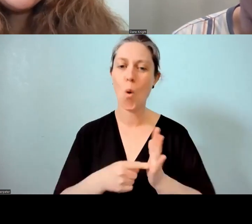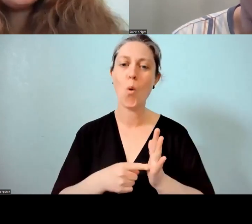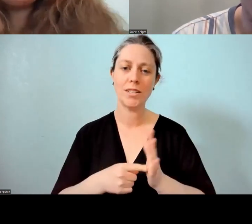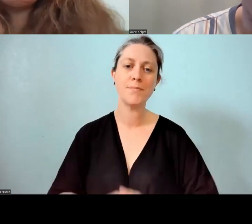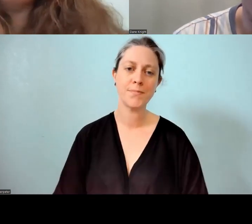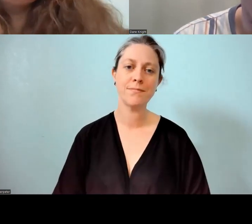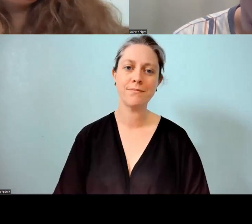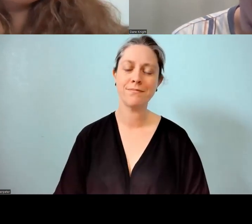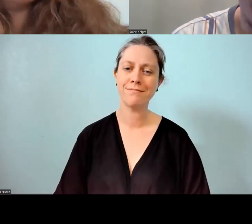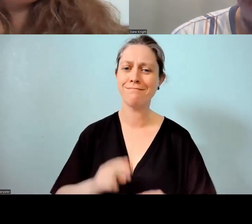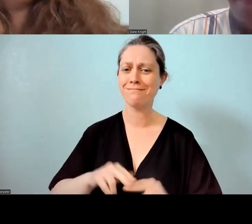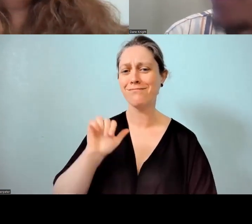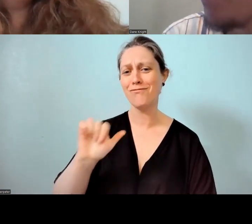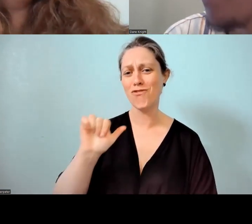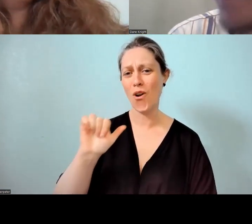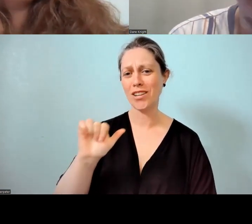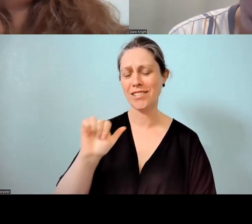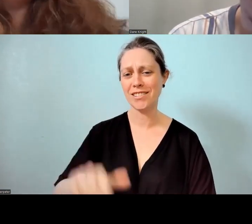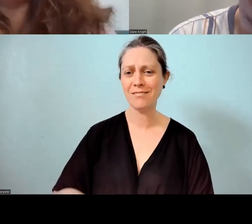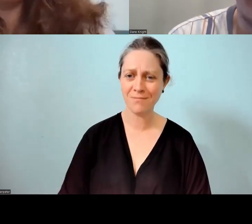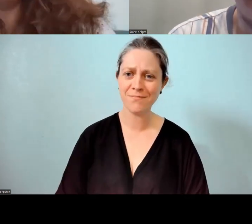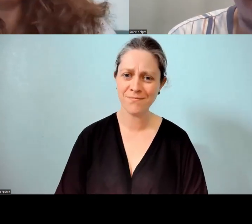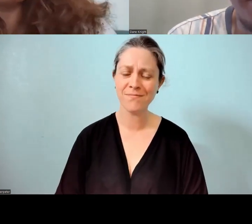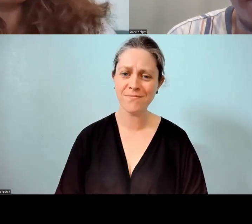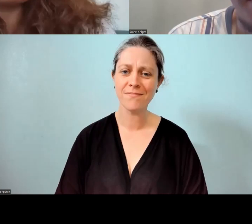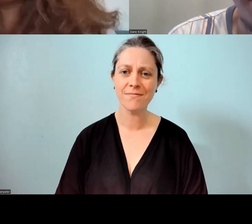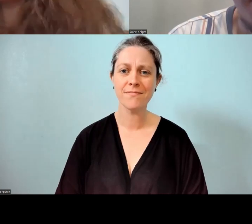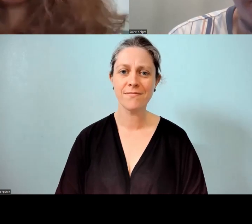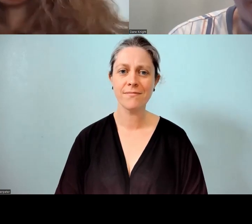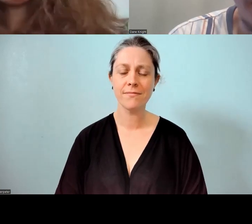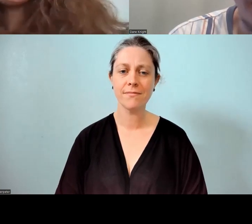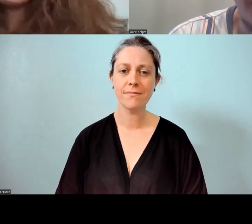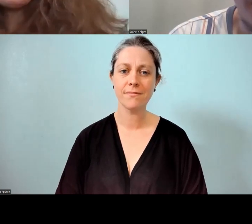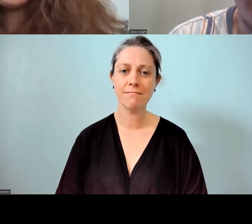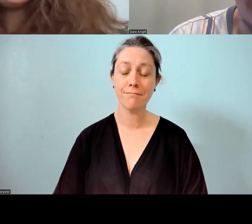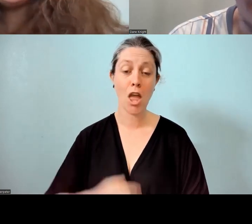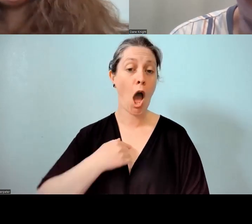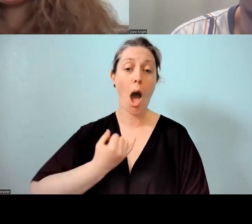Yes, you're right, and I think, I'm guilty of it as a mother, you know,